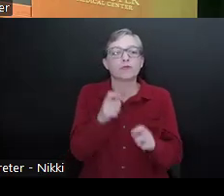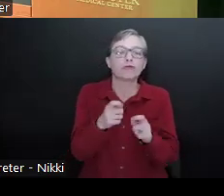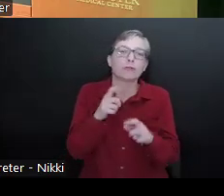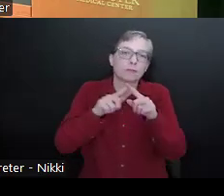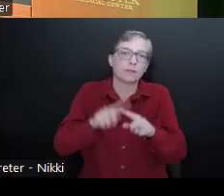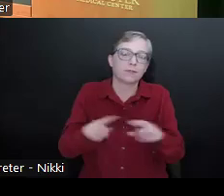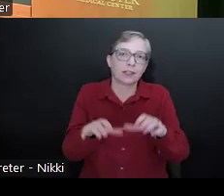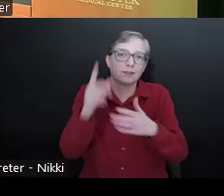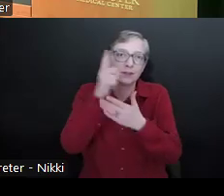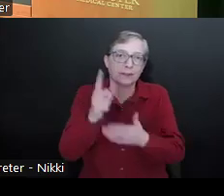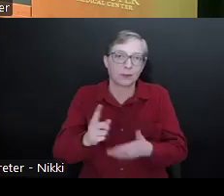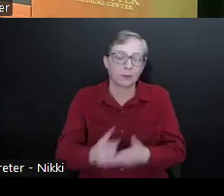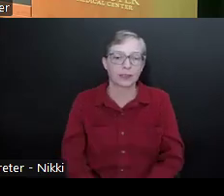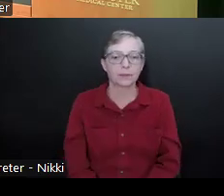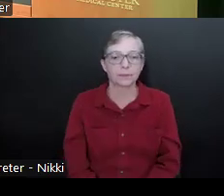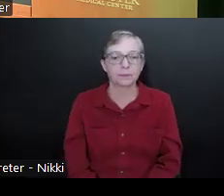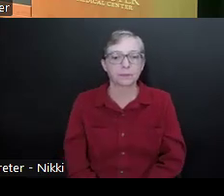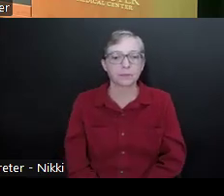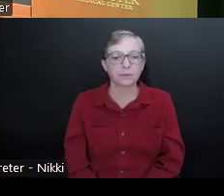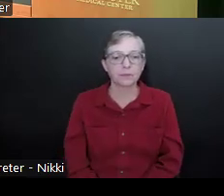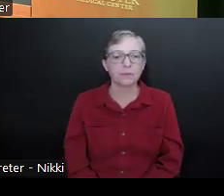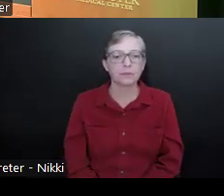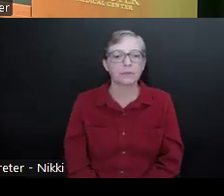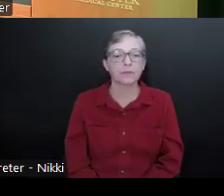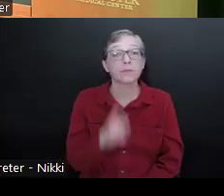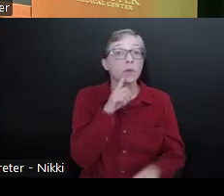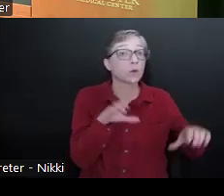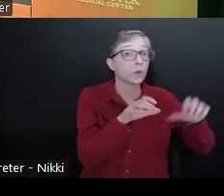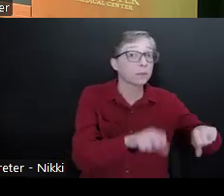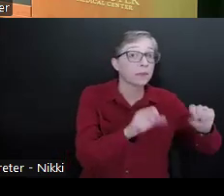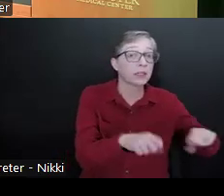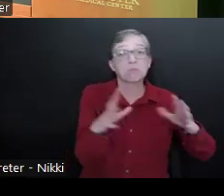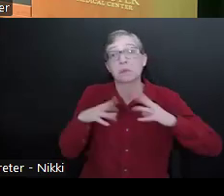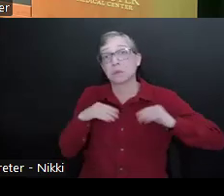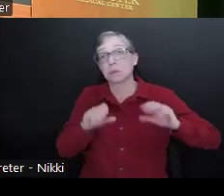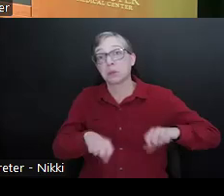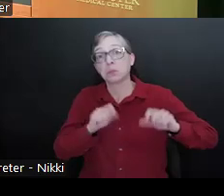in terms of kind of feasibility and acceptability it seemed like it was good uh we were able to